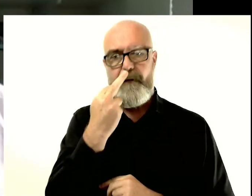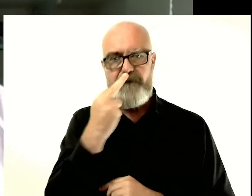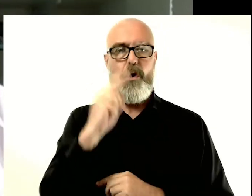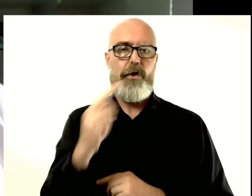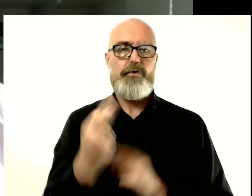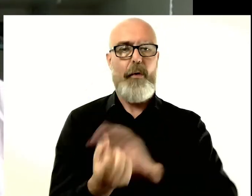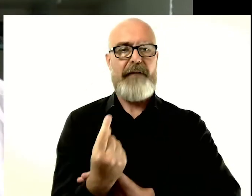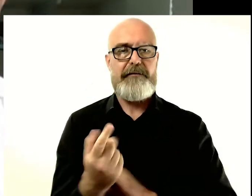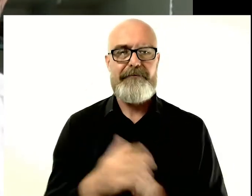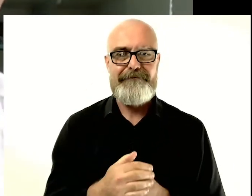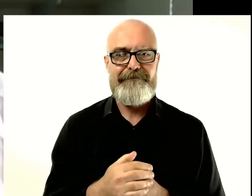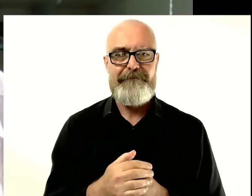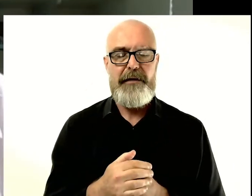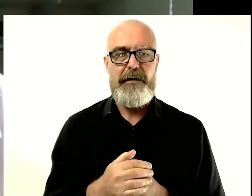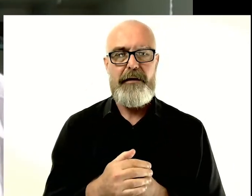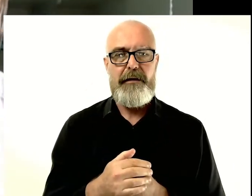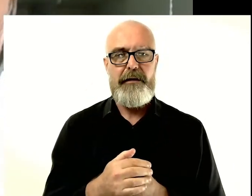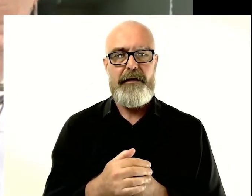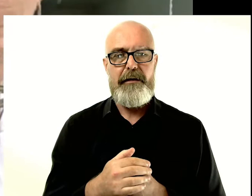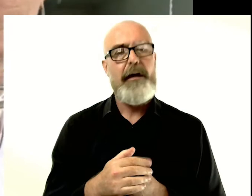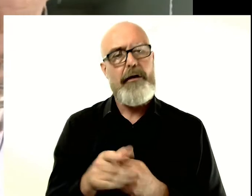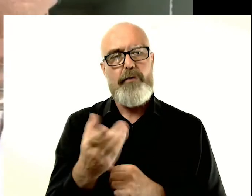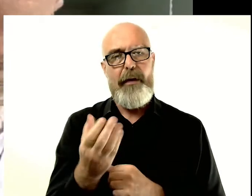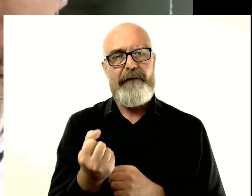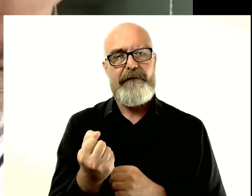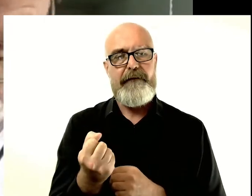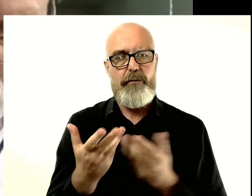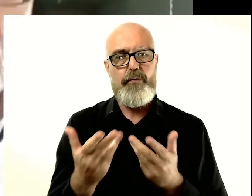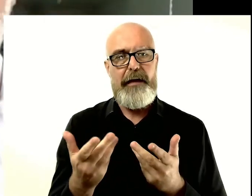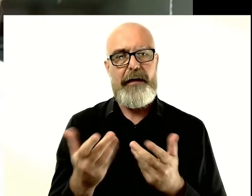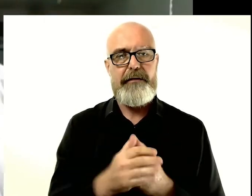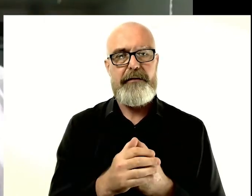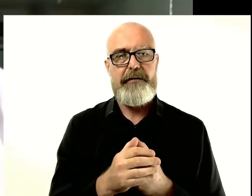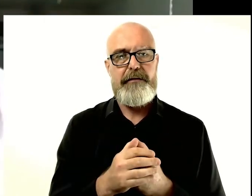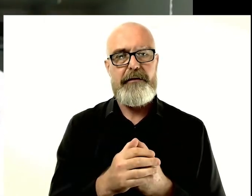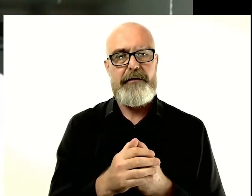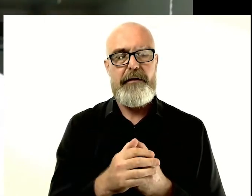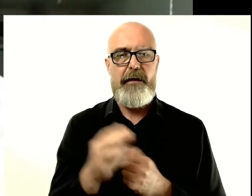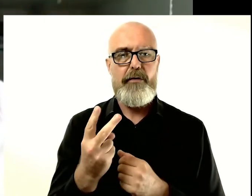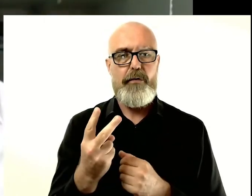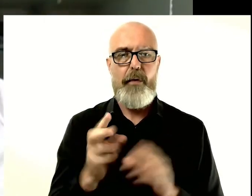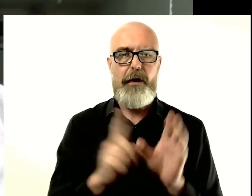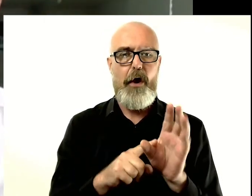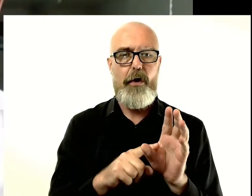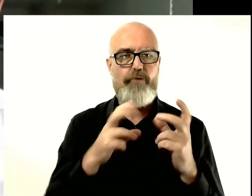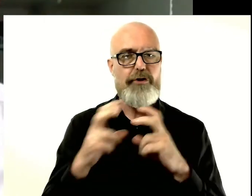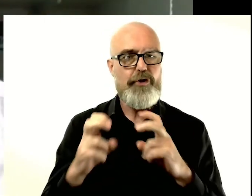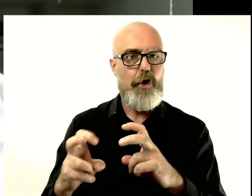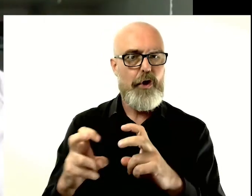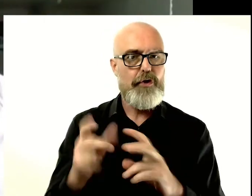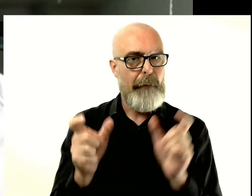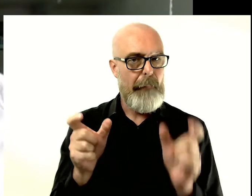to have a virtual event